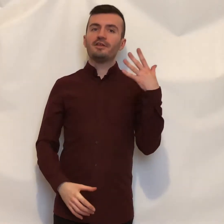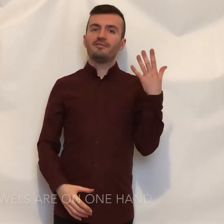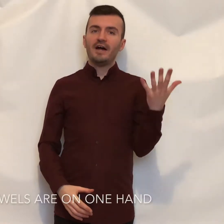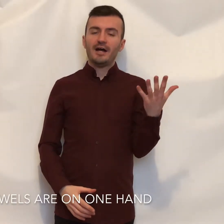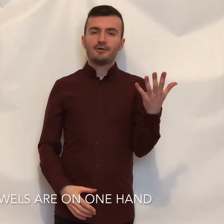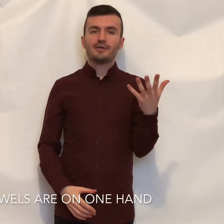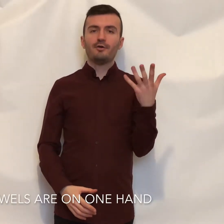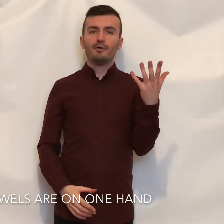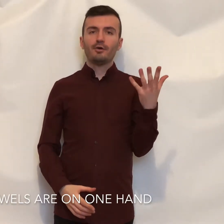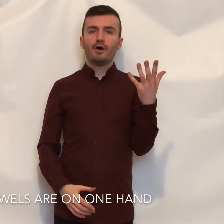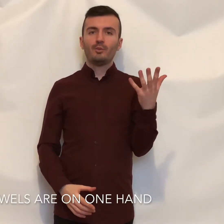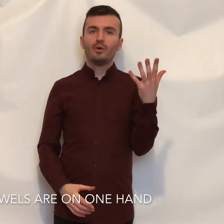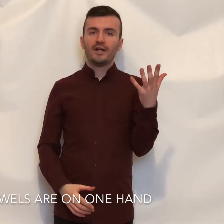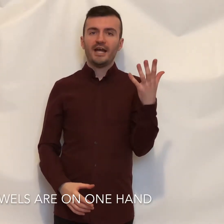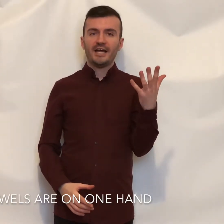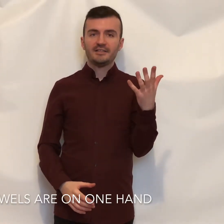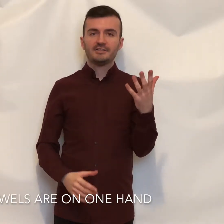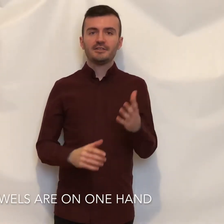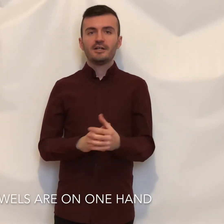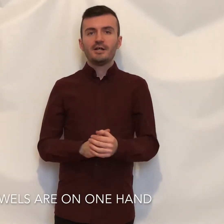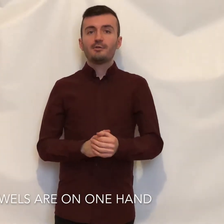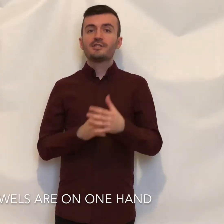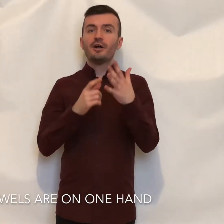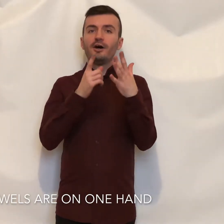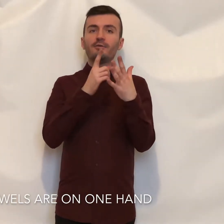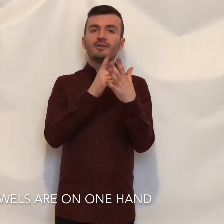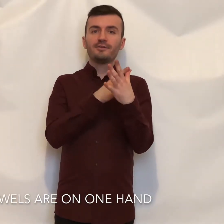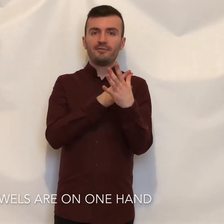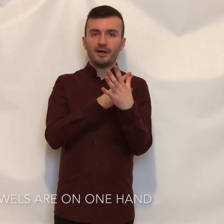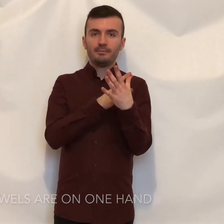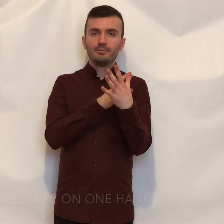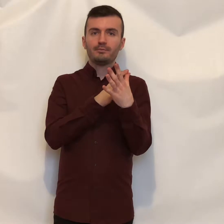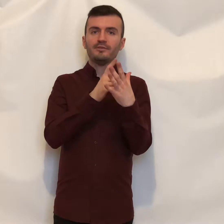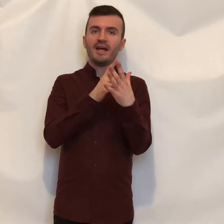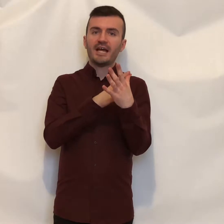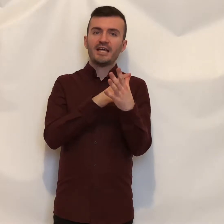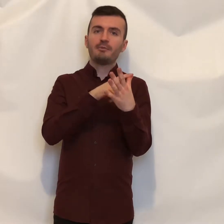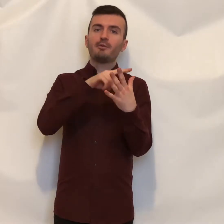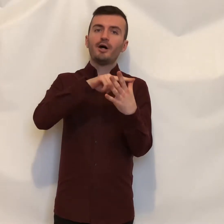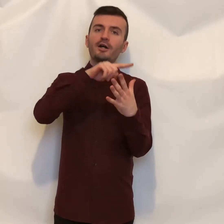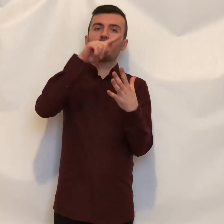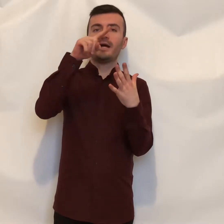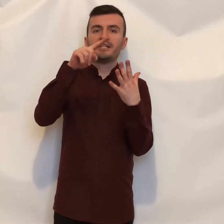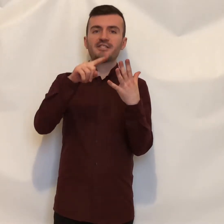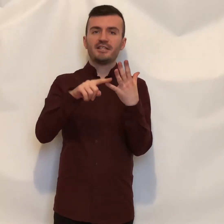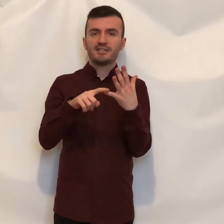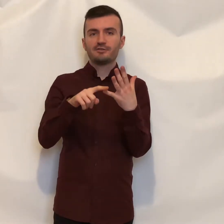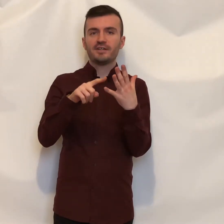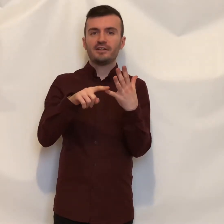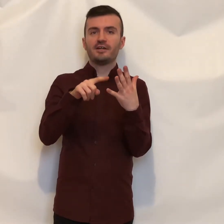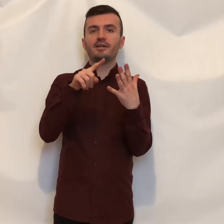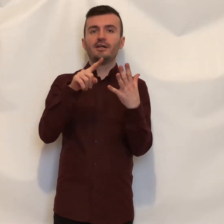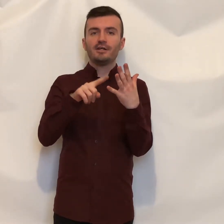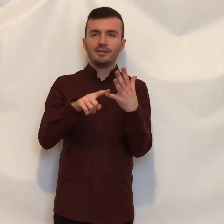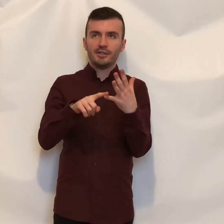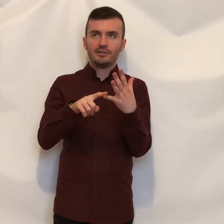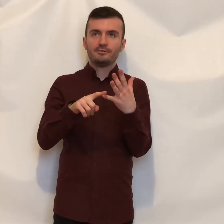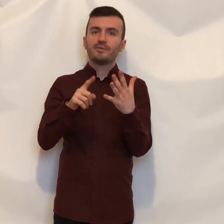that the vowels are all on one hand we start with the thumb with 'a' and work our way to the little finger, 'u'